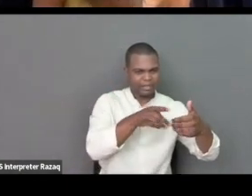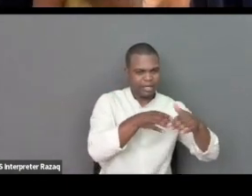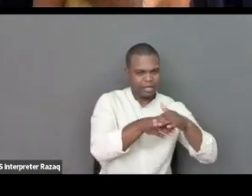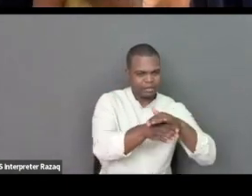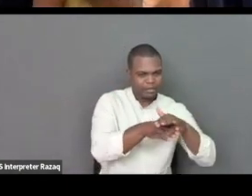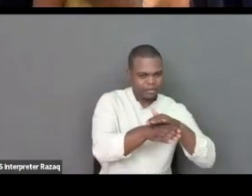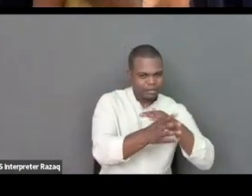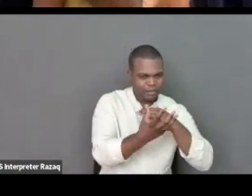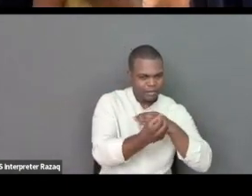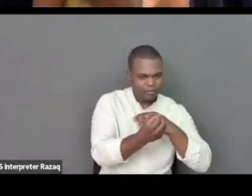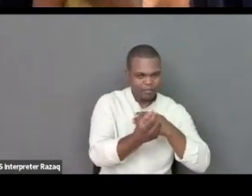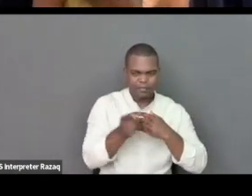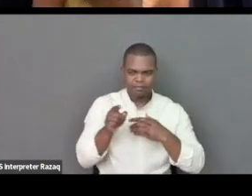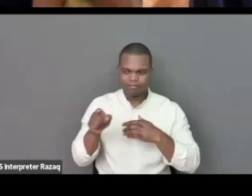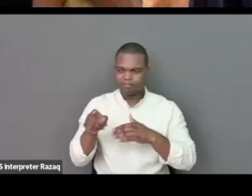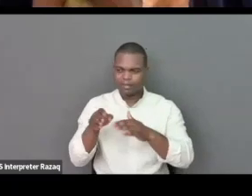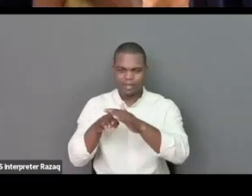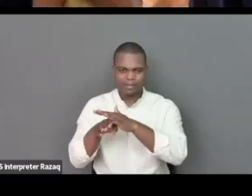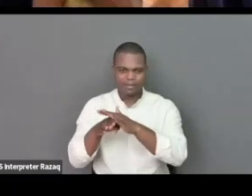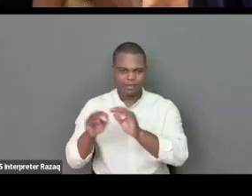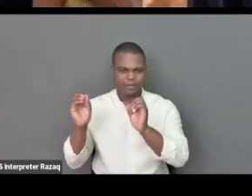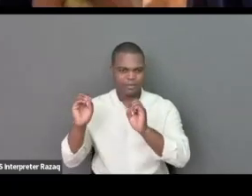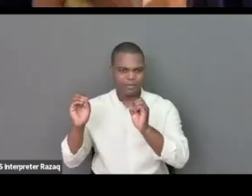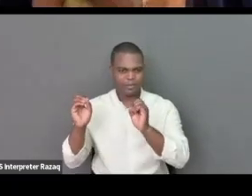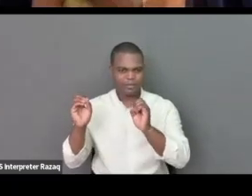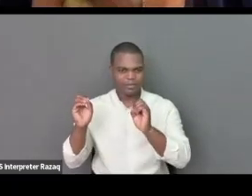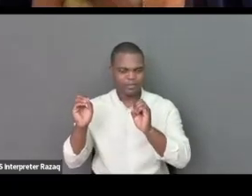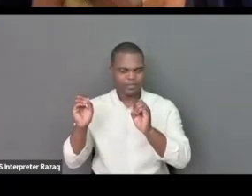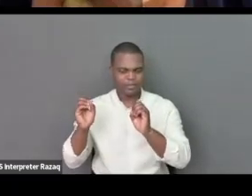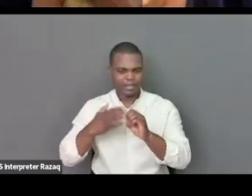questions so far, so maybe